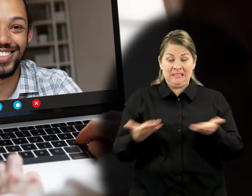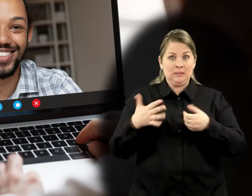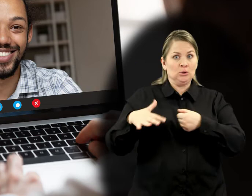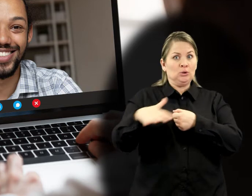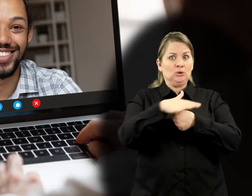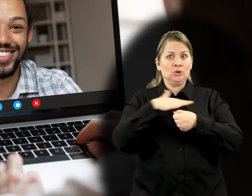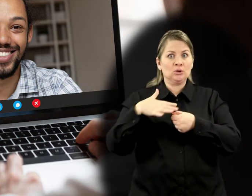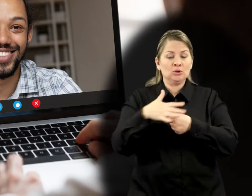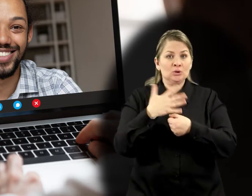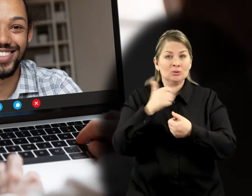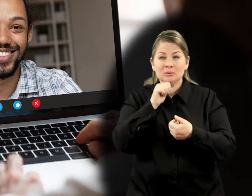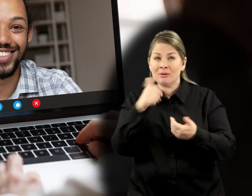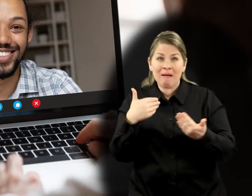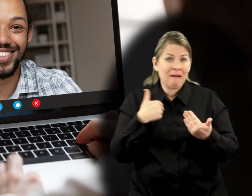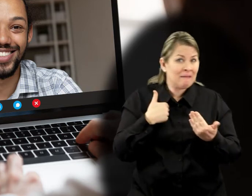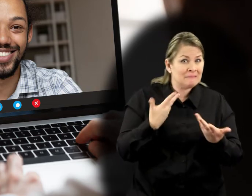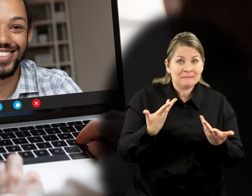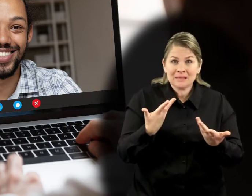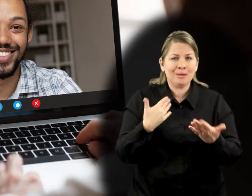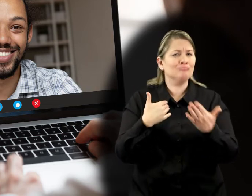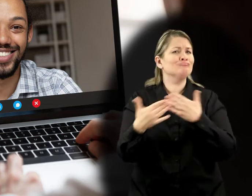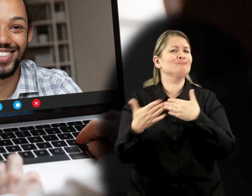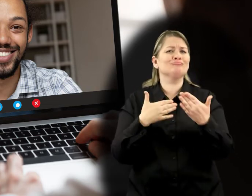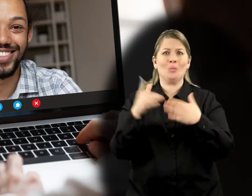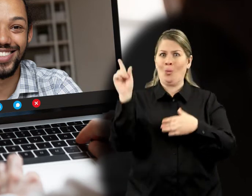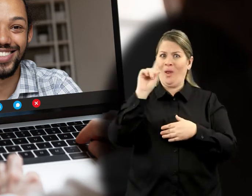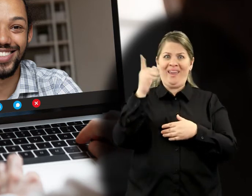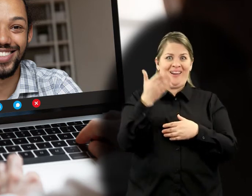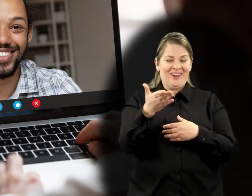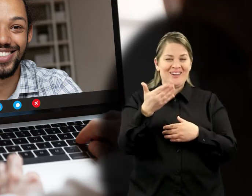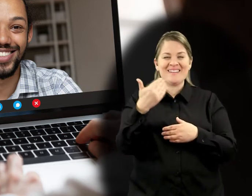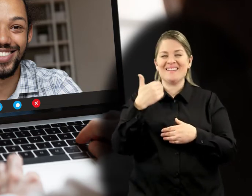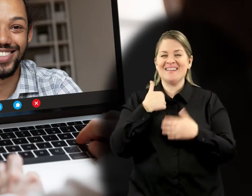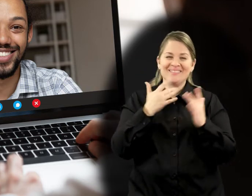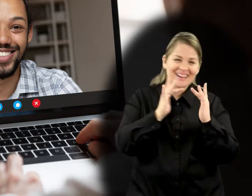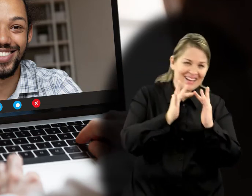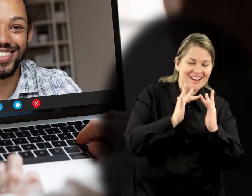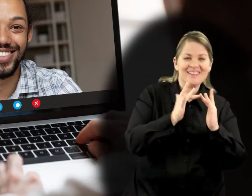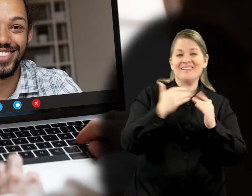as long as you have an adequate Internet connection and the right technology.